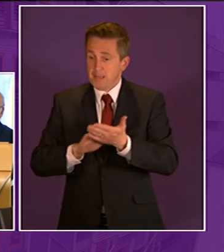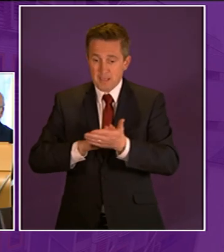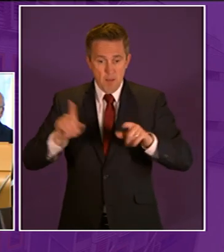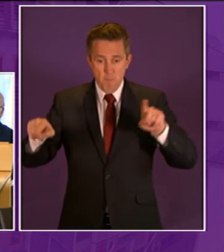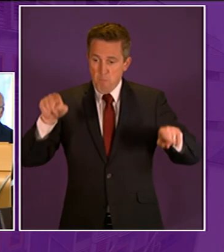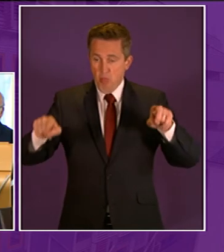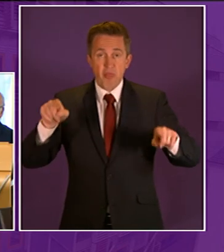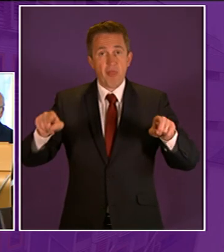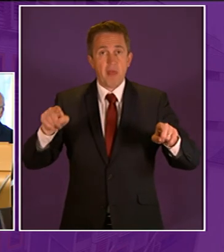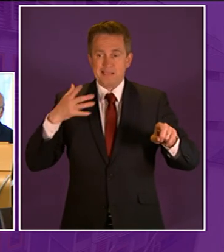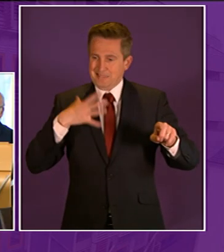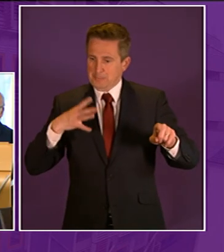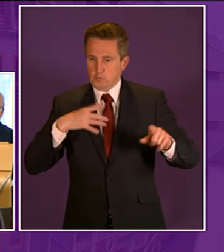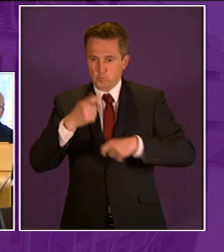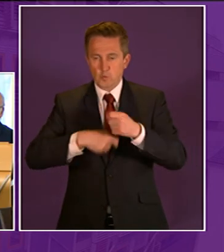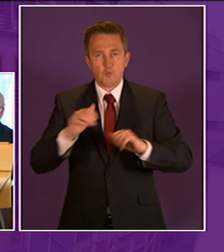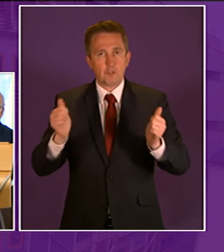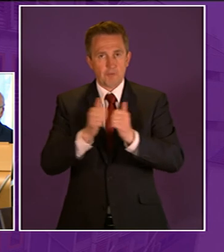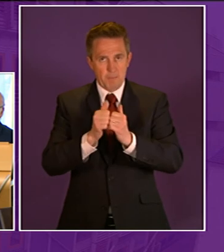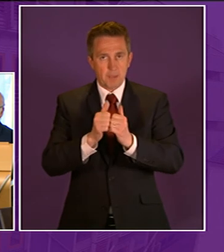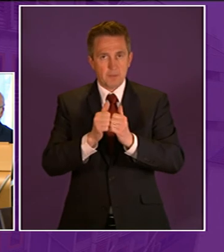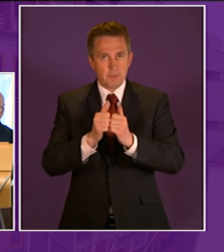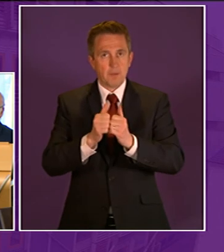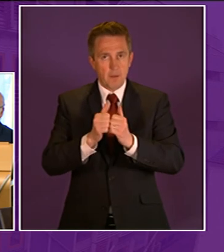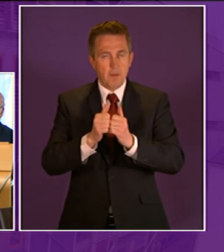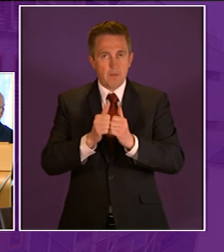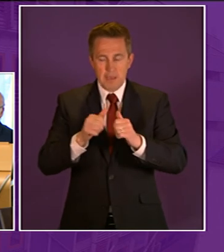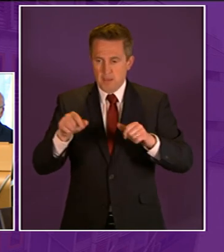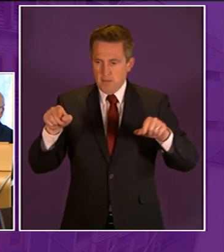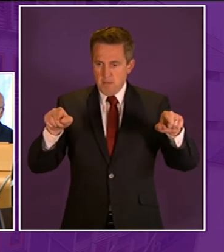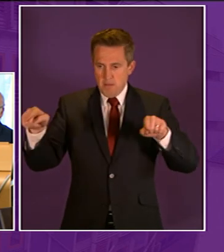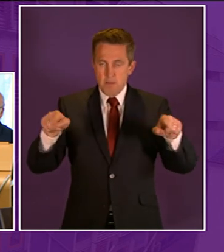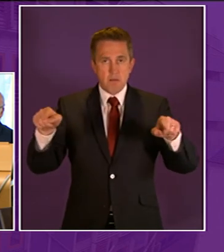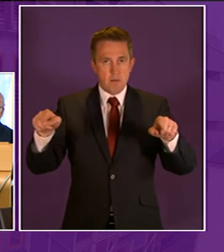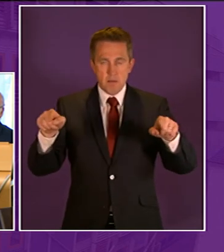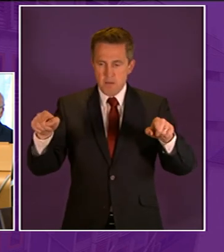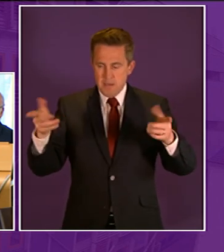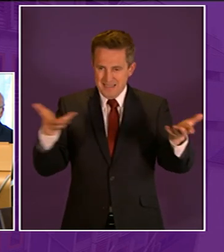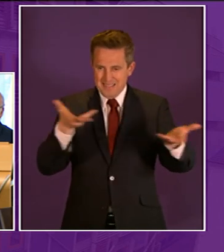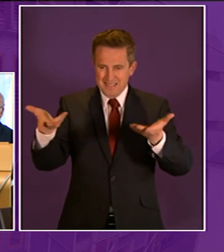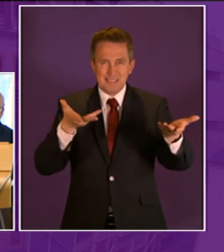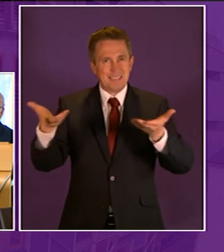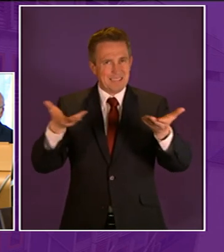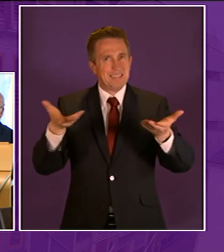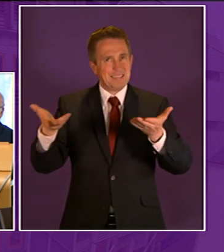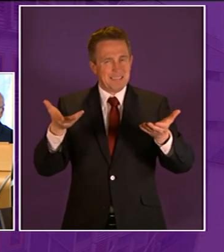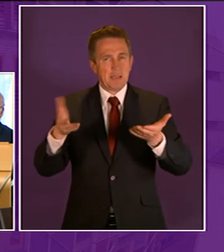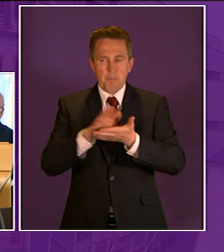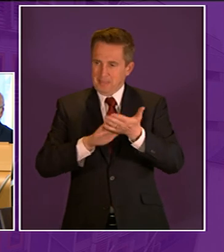each other’s position and that, by its very nature, harmonisation involves compromise